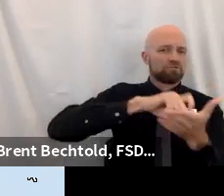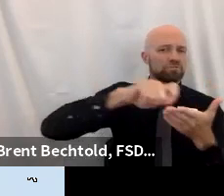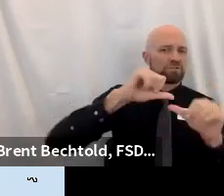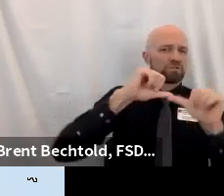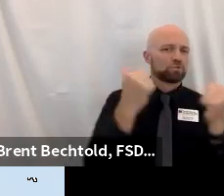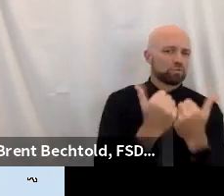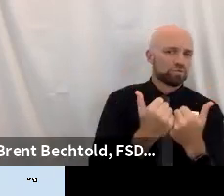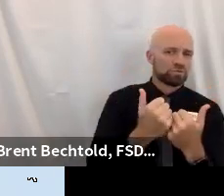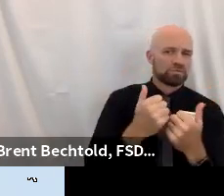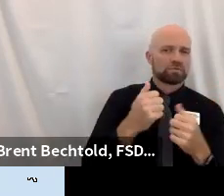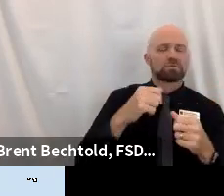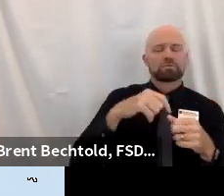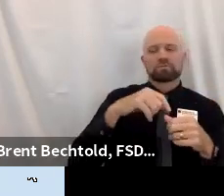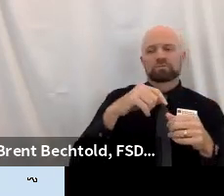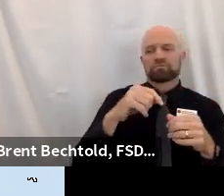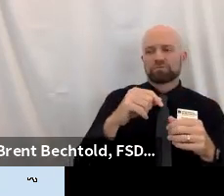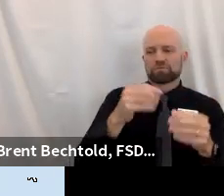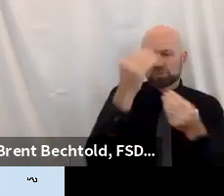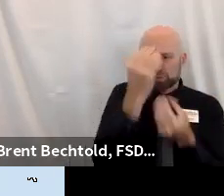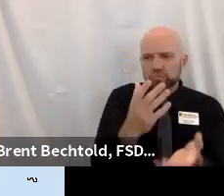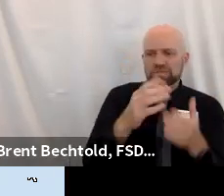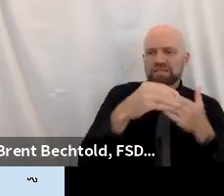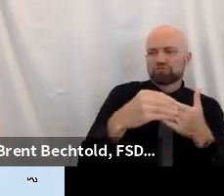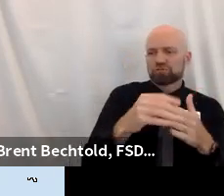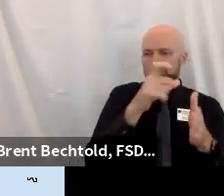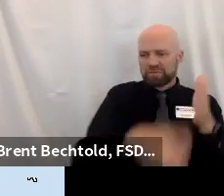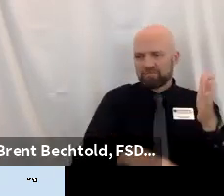International Literacy Association's writings